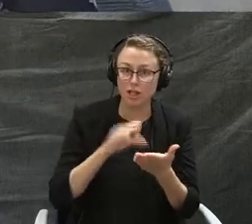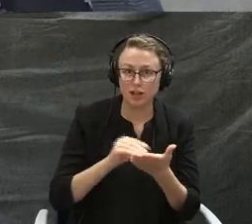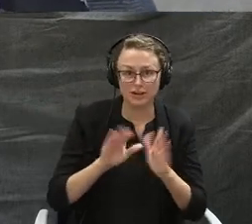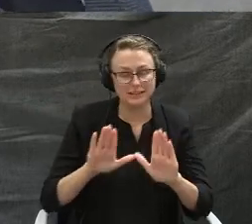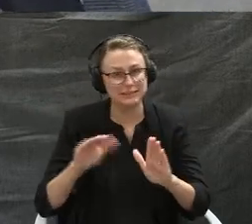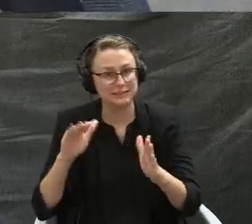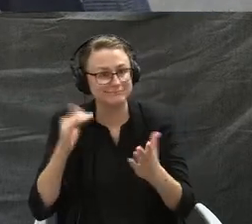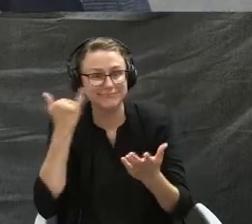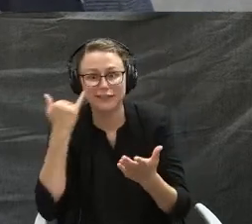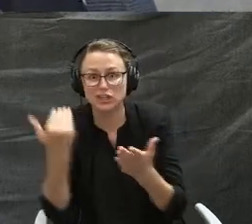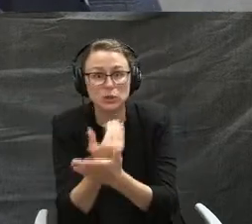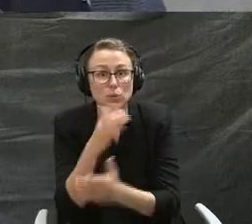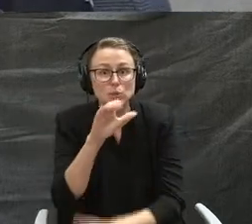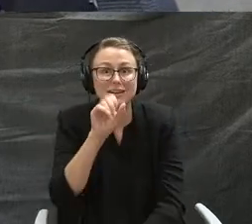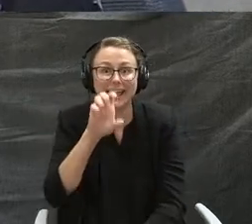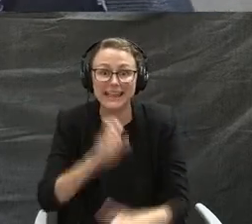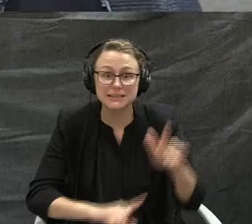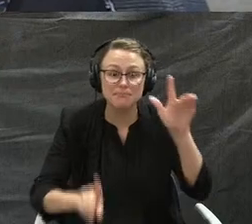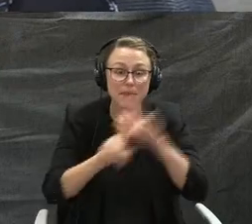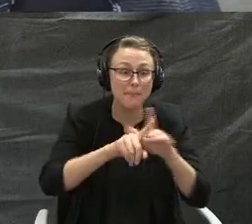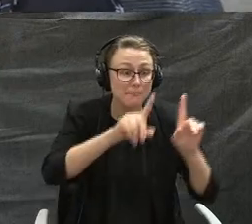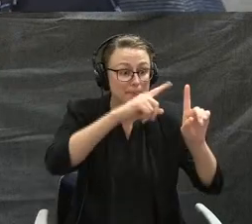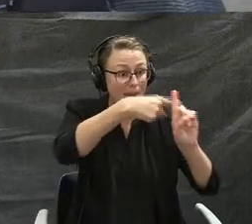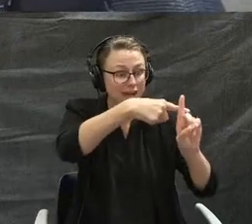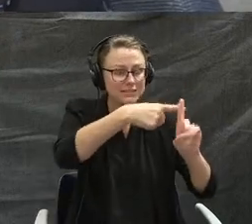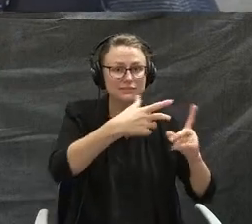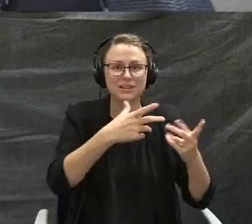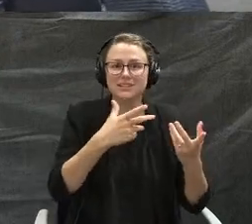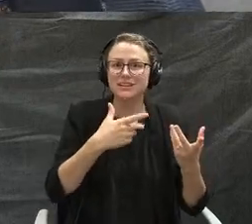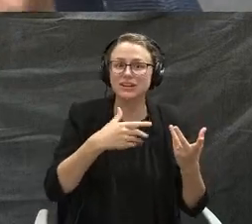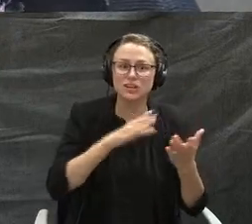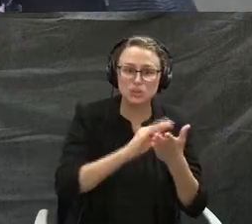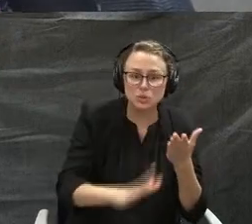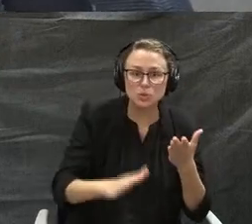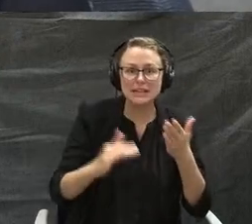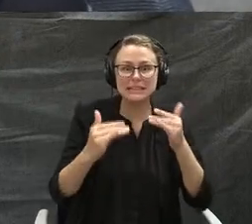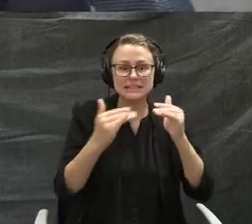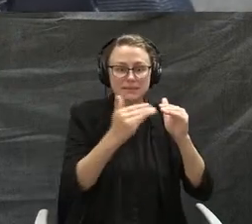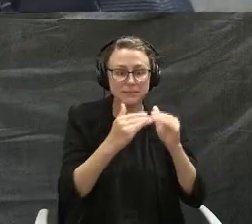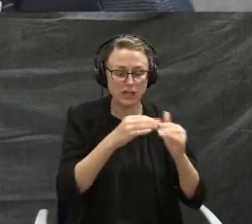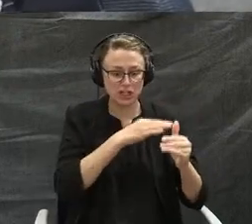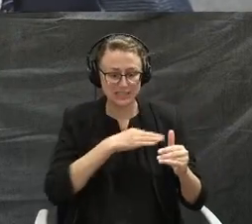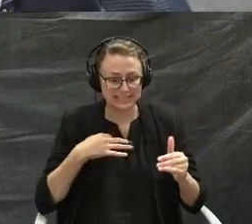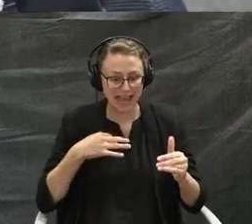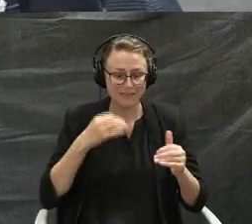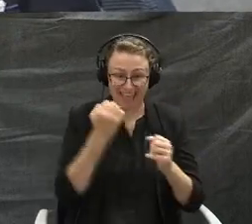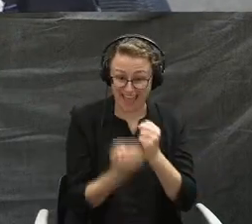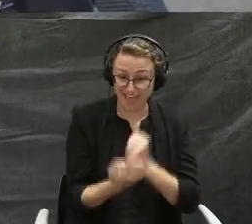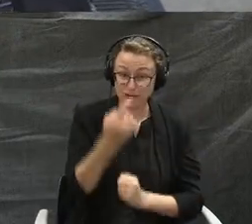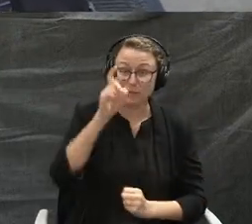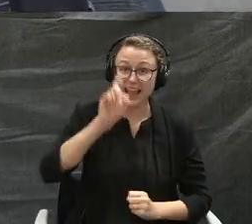new case? Will students, peer groups, teachers, staff members be told to quarantine for 14 days? Well, the teacher and the